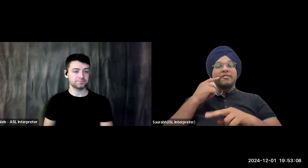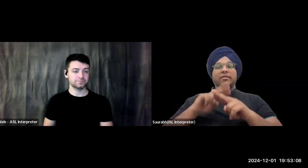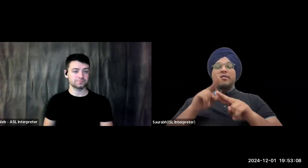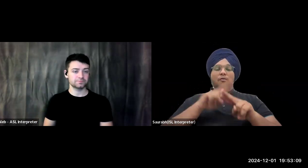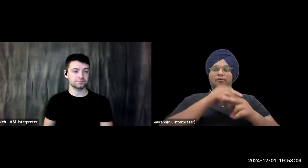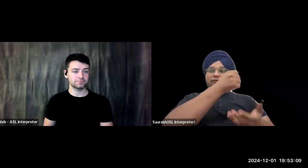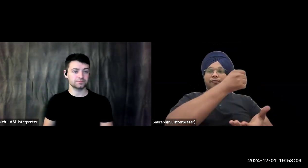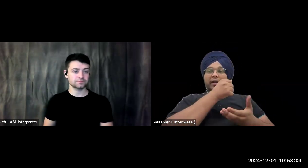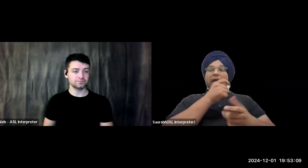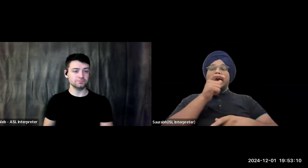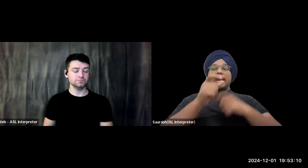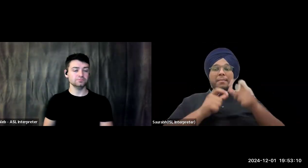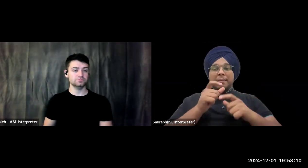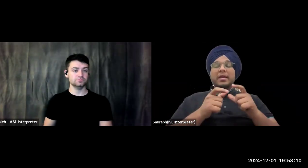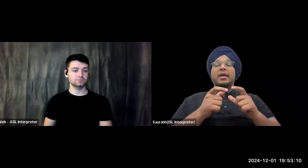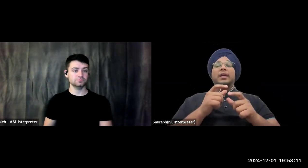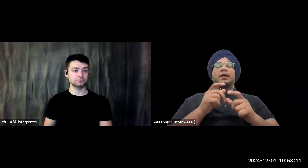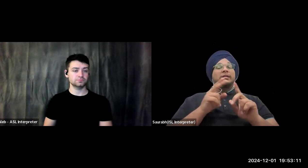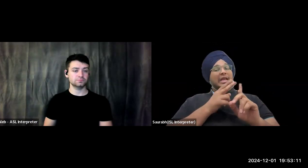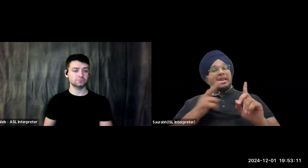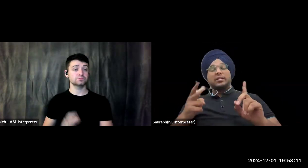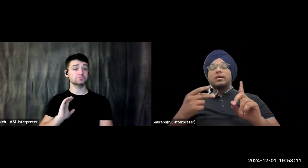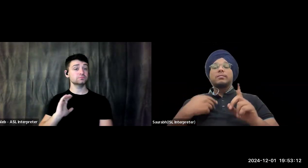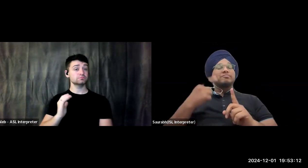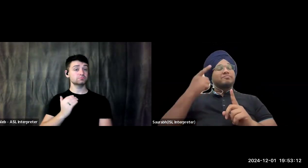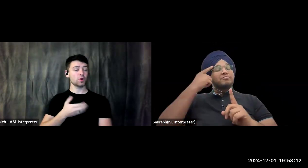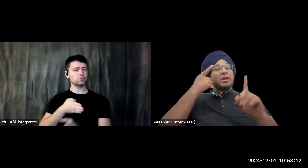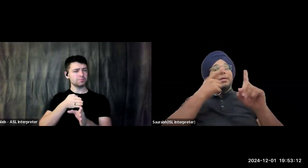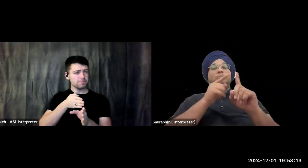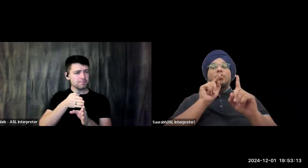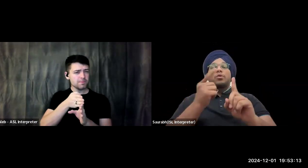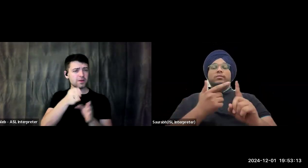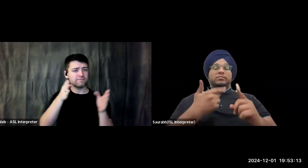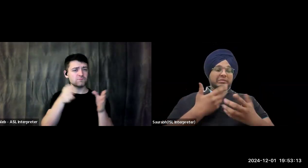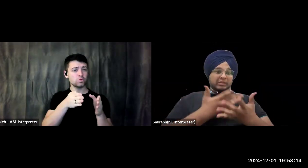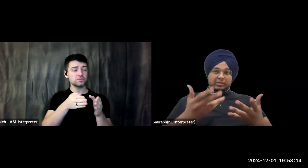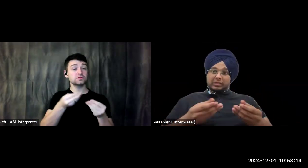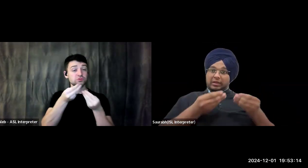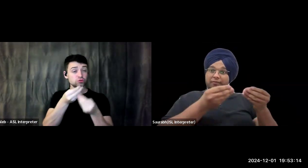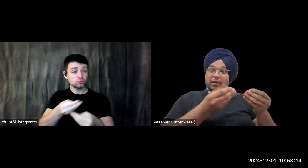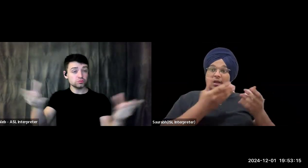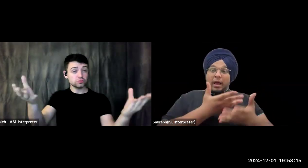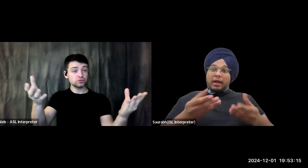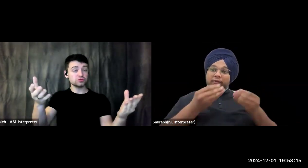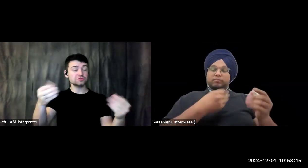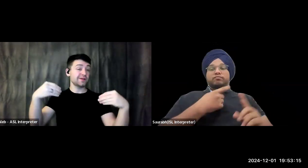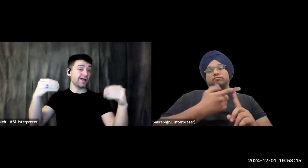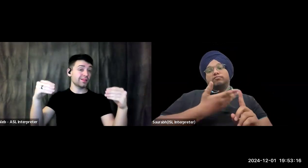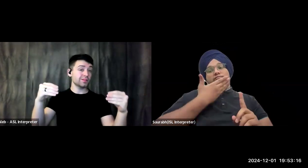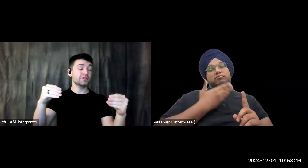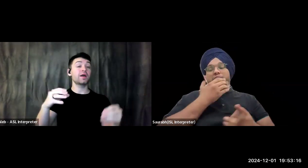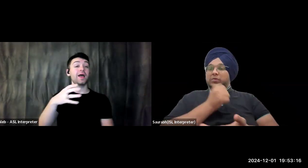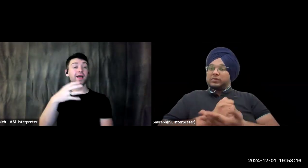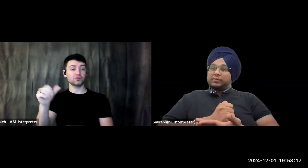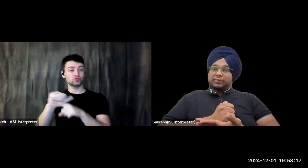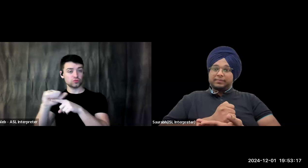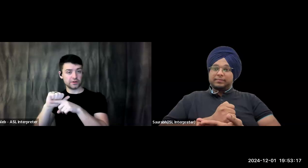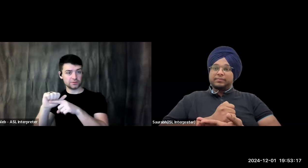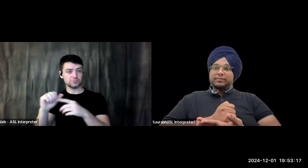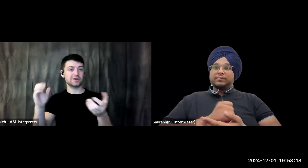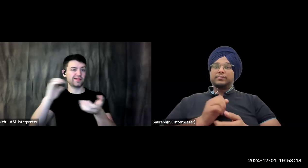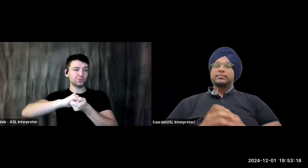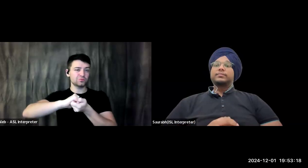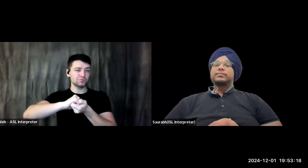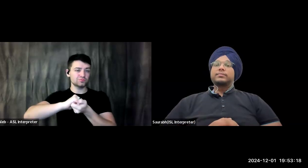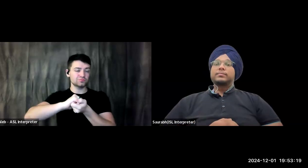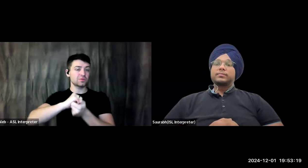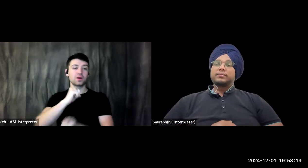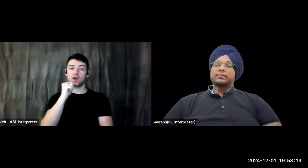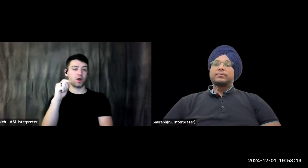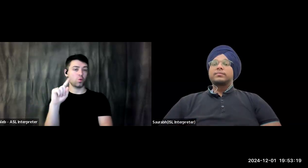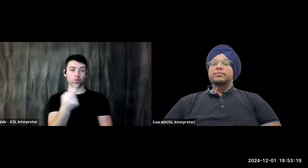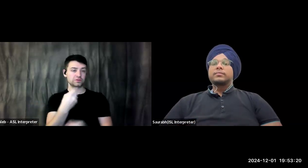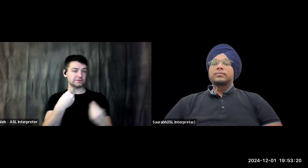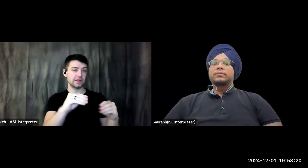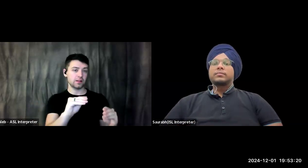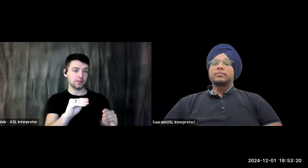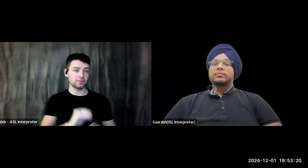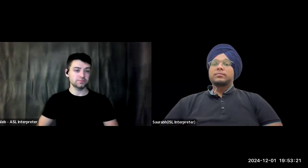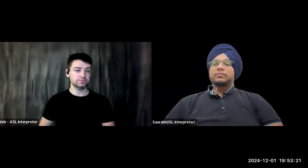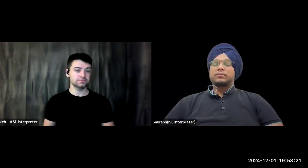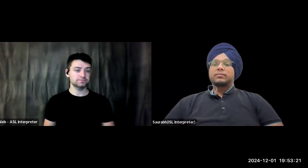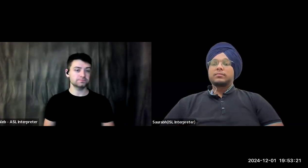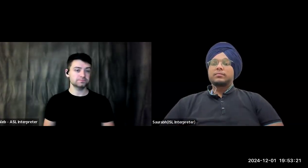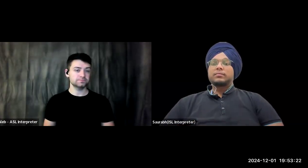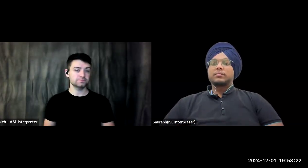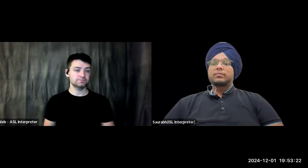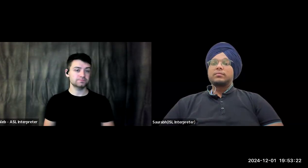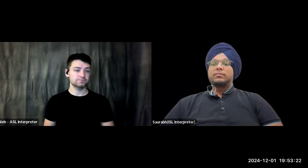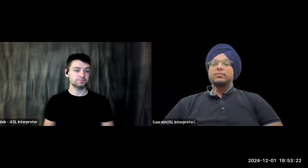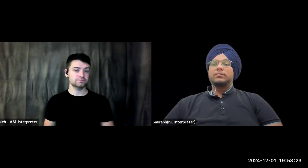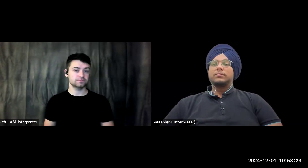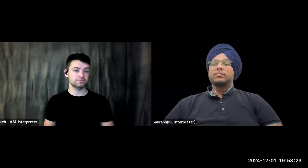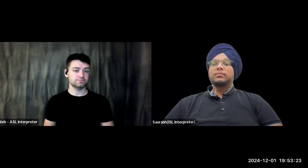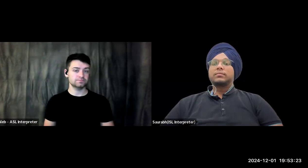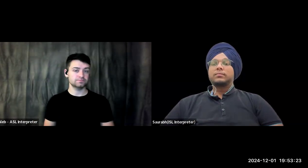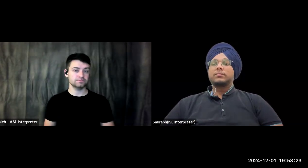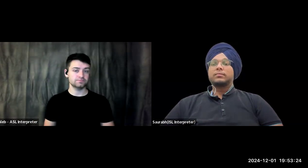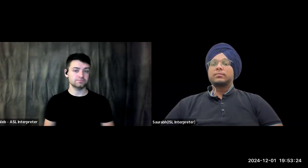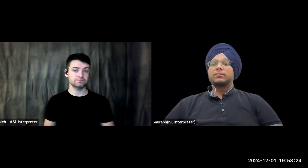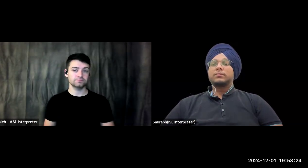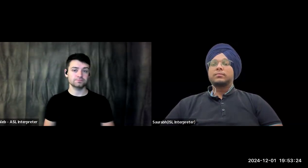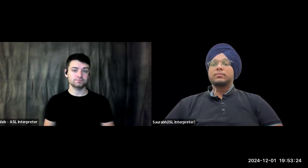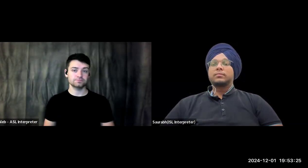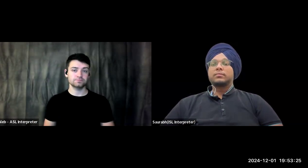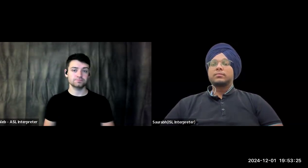our main area is distribution and training. So whenever we distribute, we do training of these products.